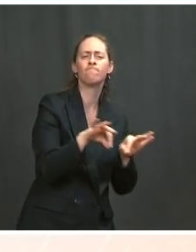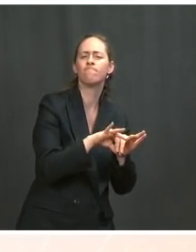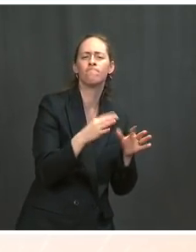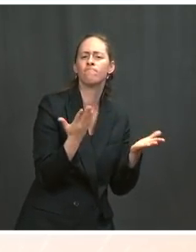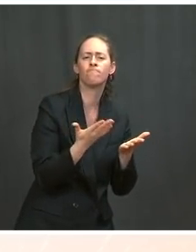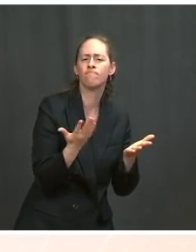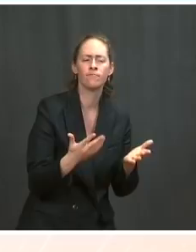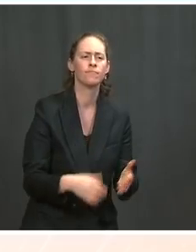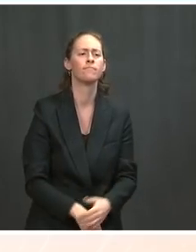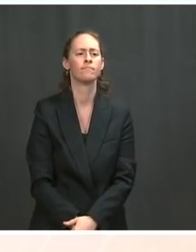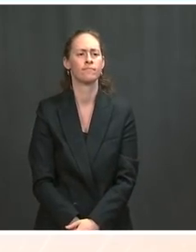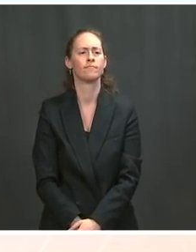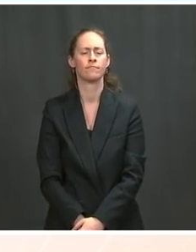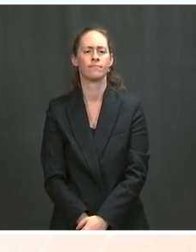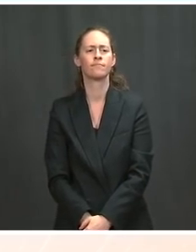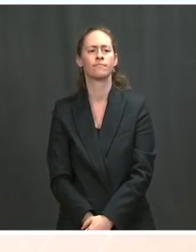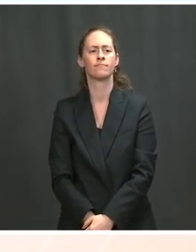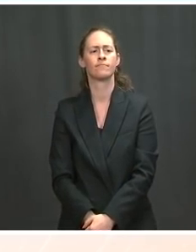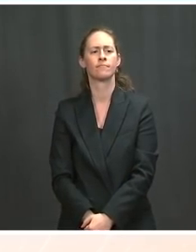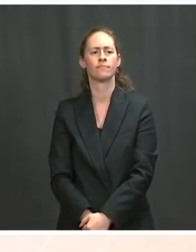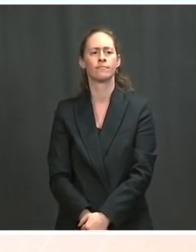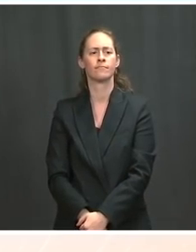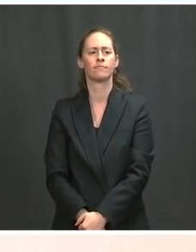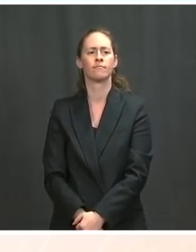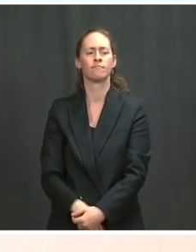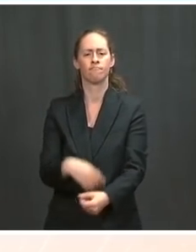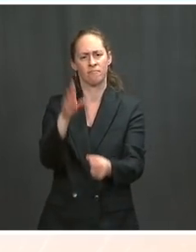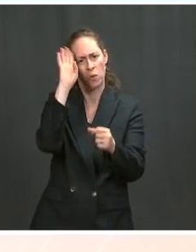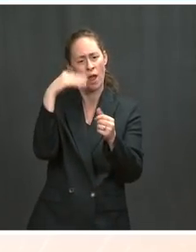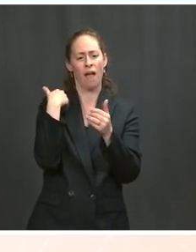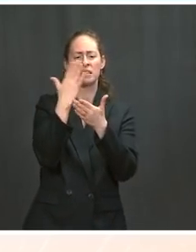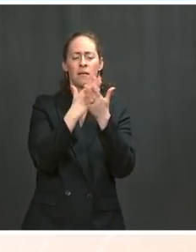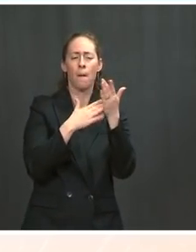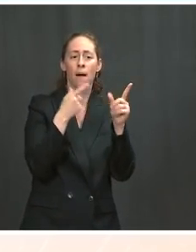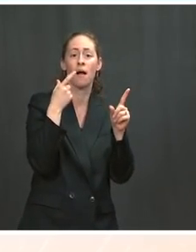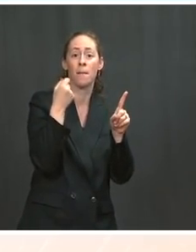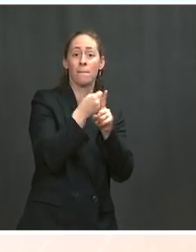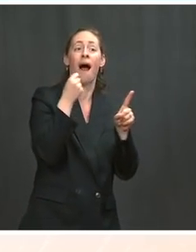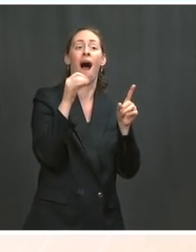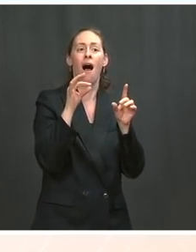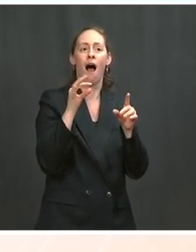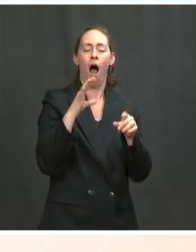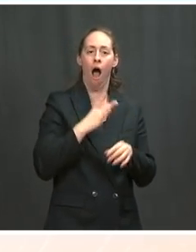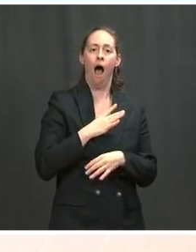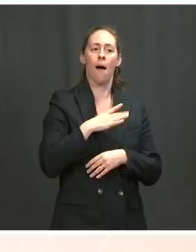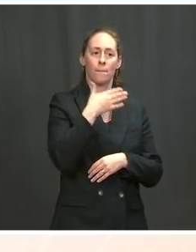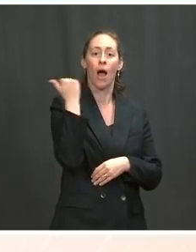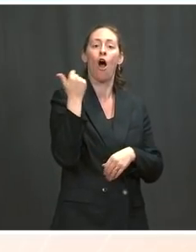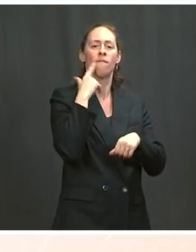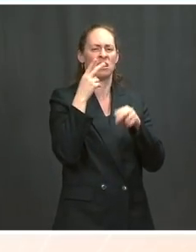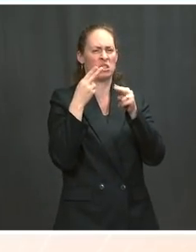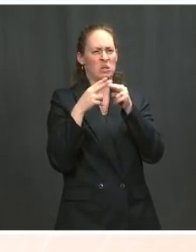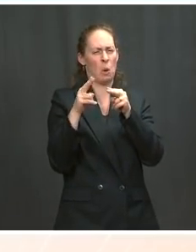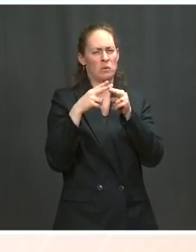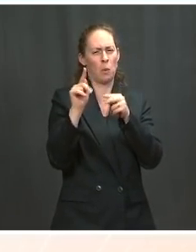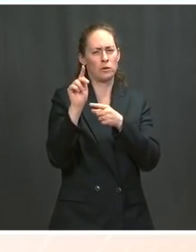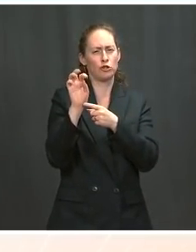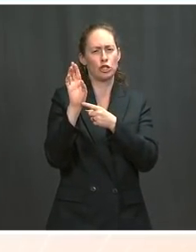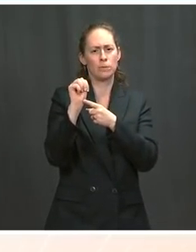that will be very beneficial over the short term: additional assistance for childcare, of course, beginning to put more and more people back to work.